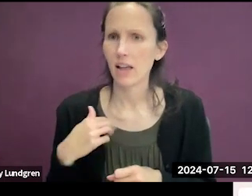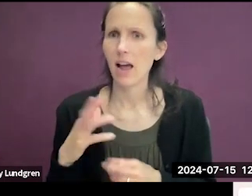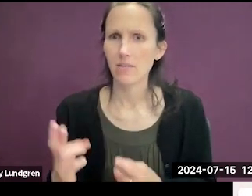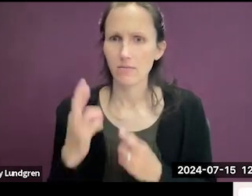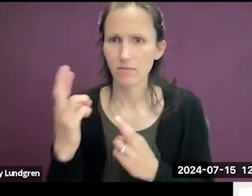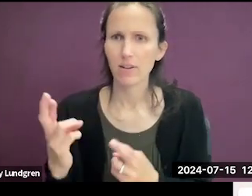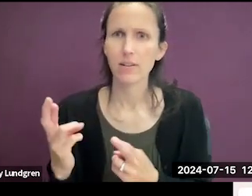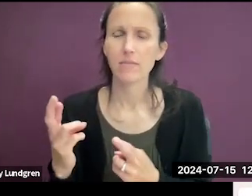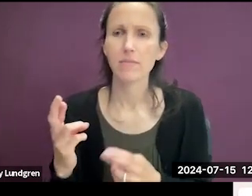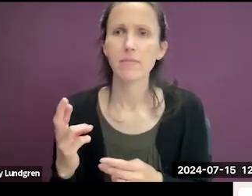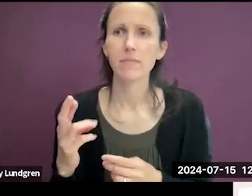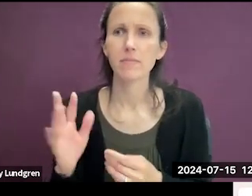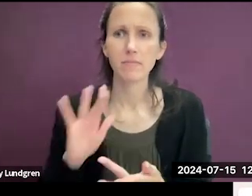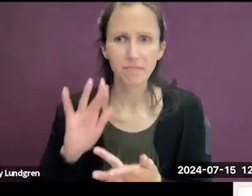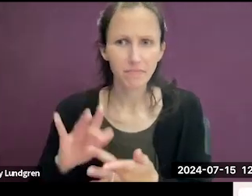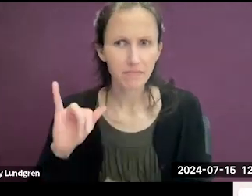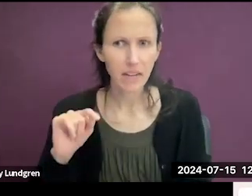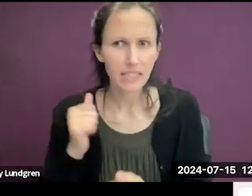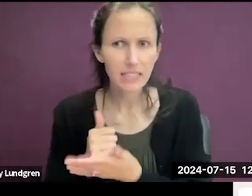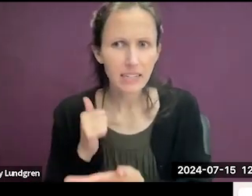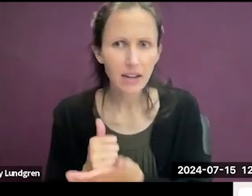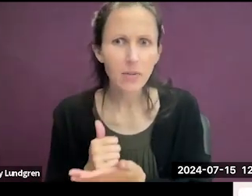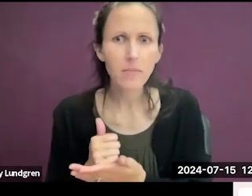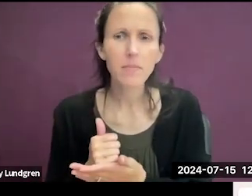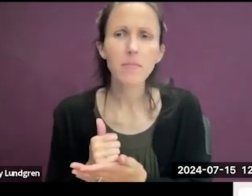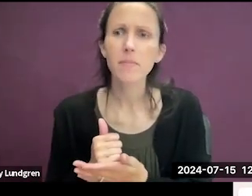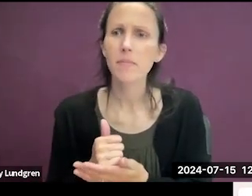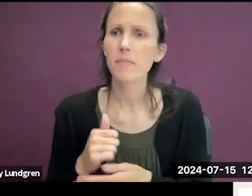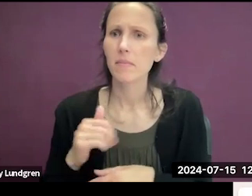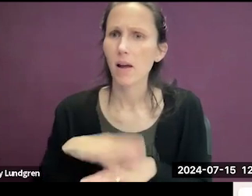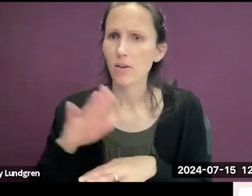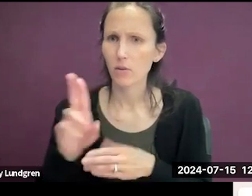the little IT help button on the bottom of your university computer and asking.